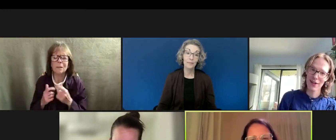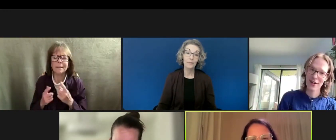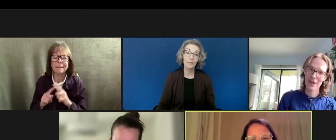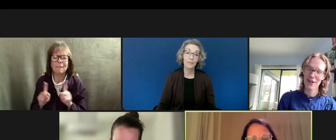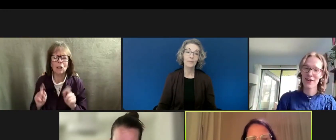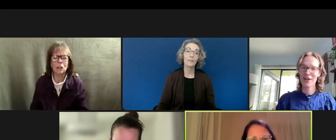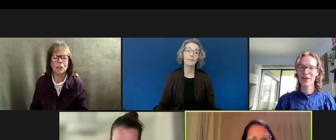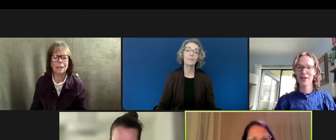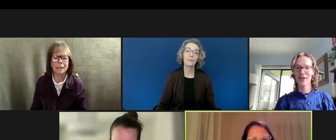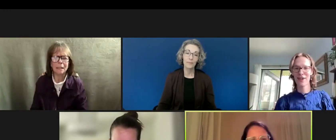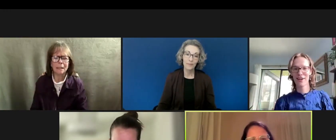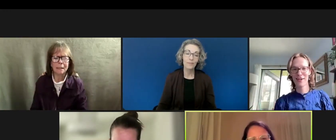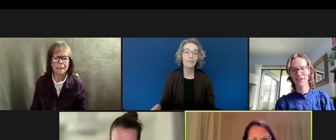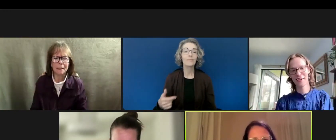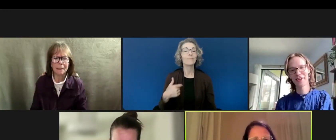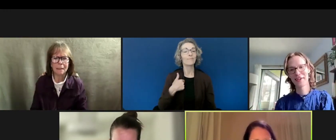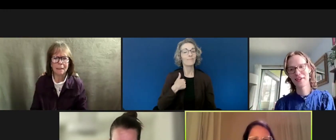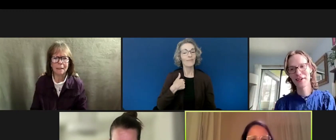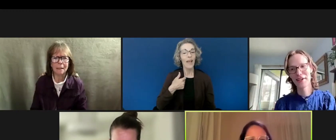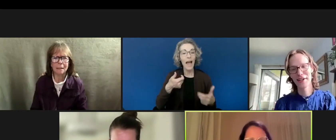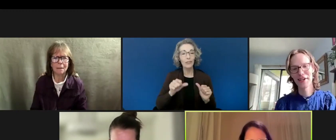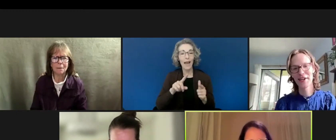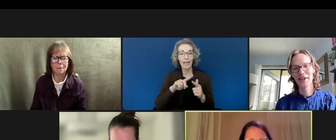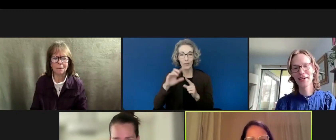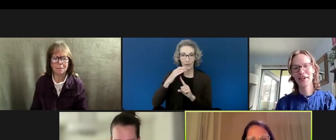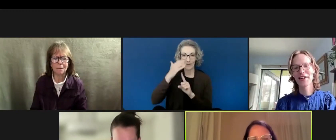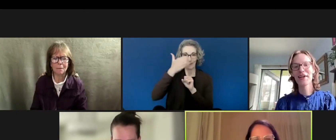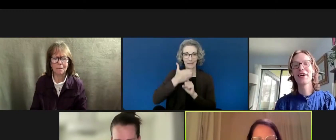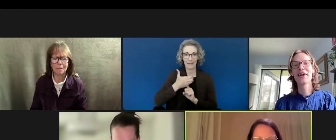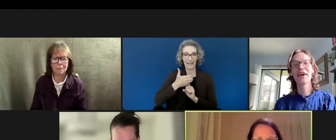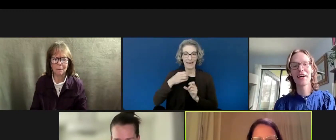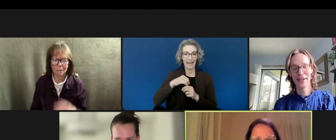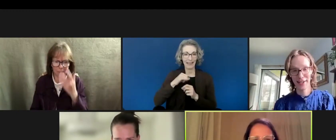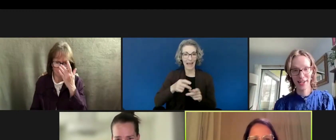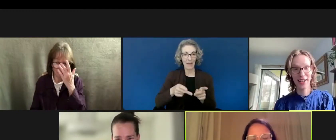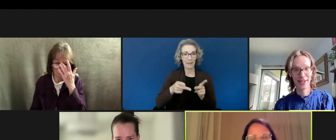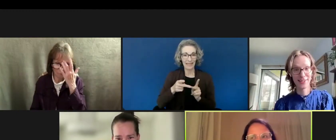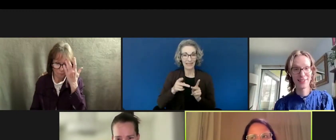I really tried to get into this position like the advice I got to kind of